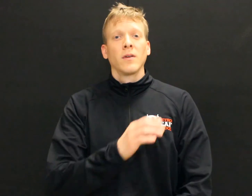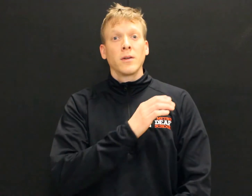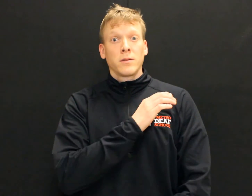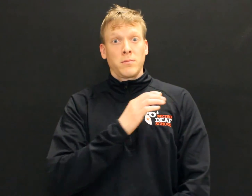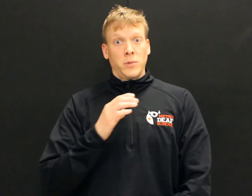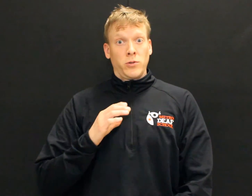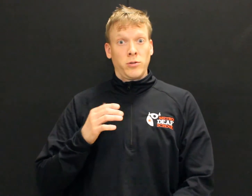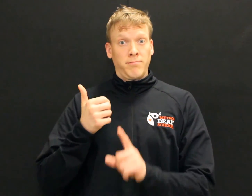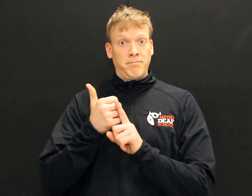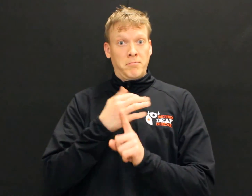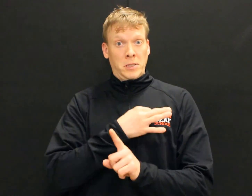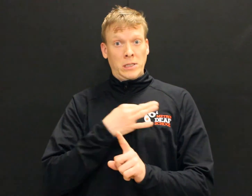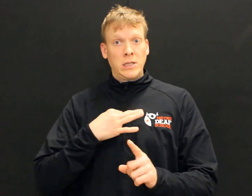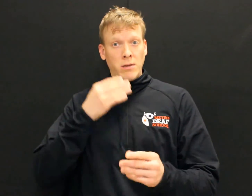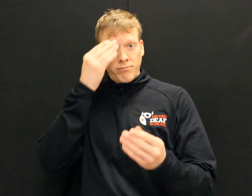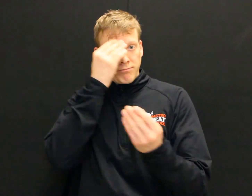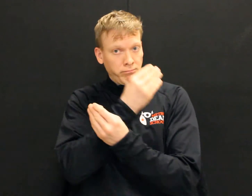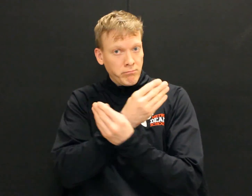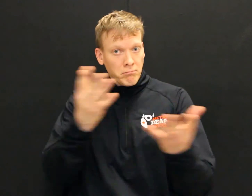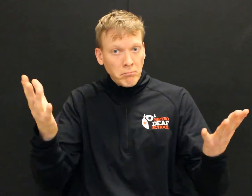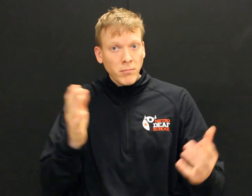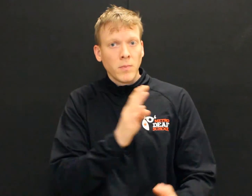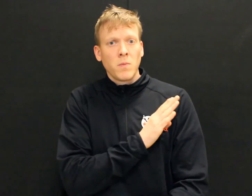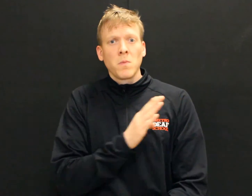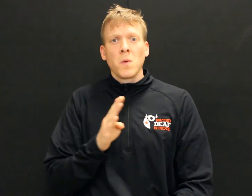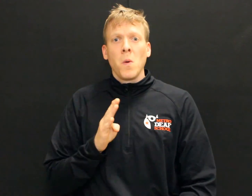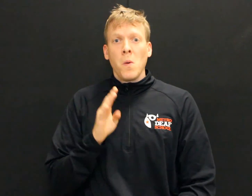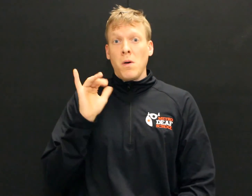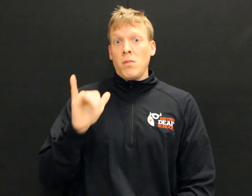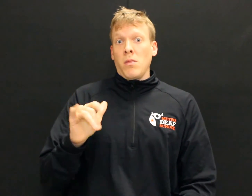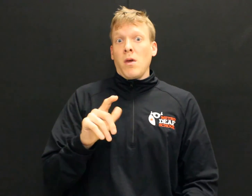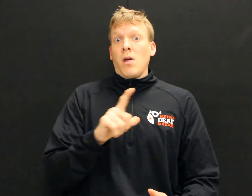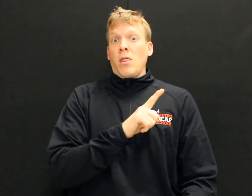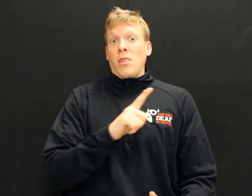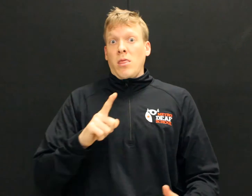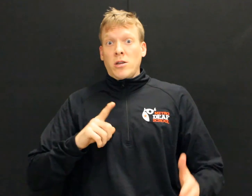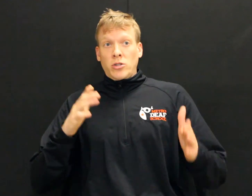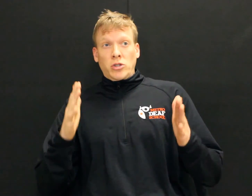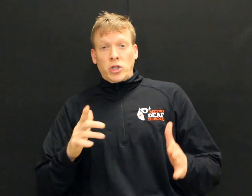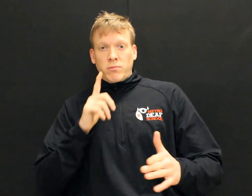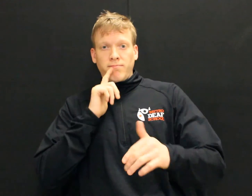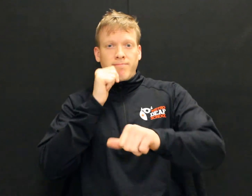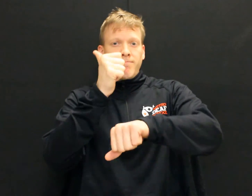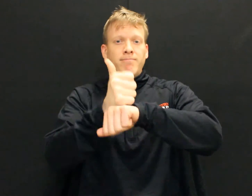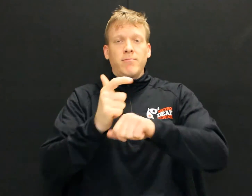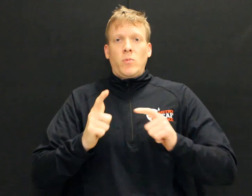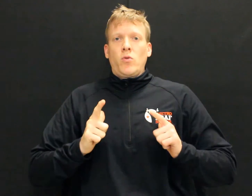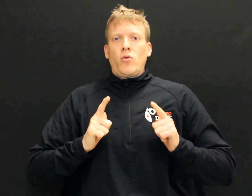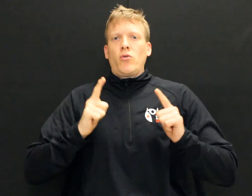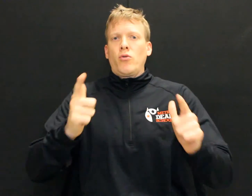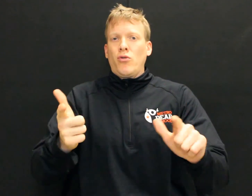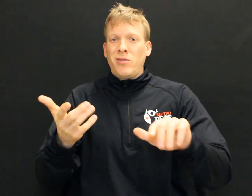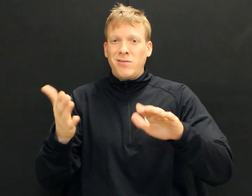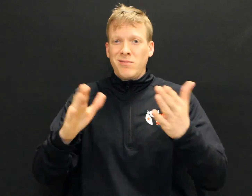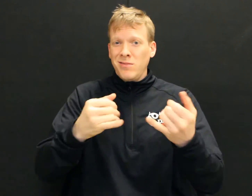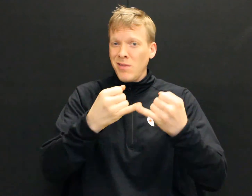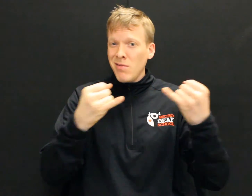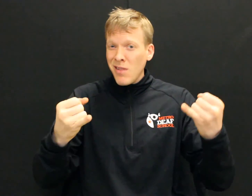Commission staff informed the board that the legislature had set early deadlines